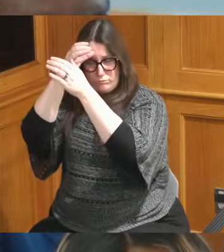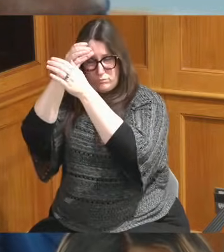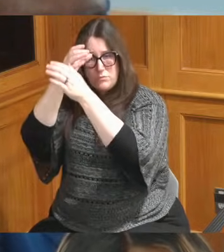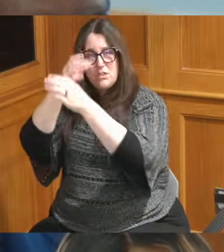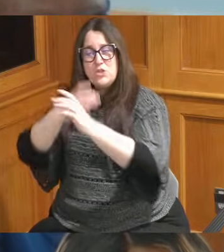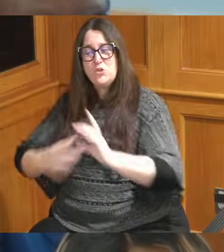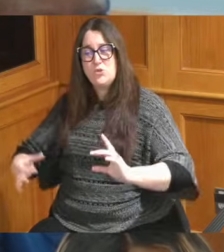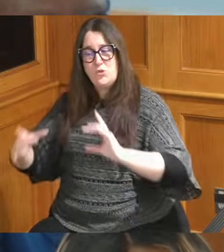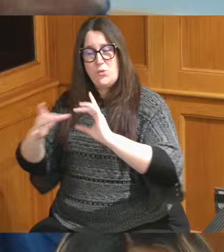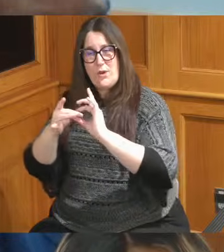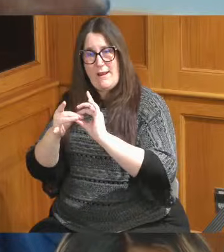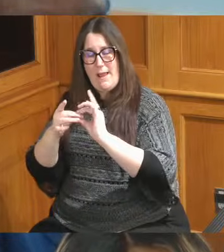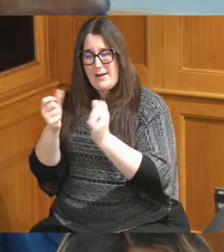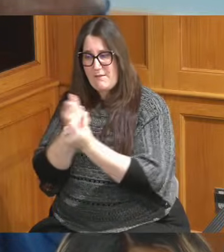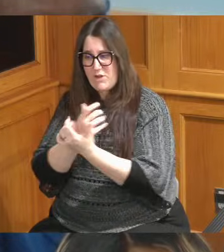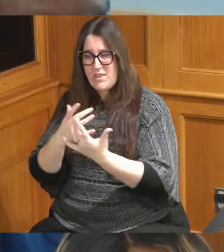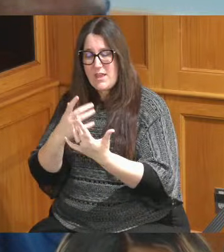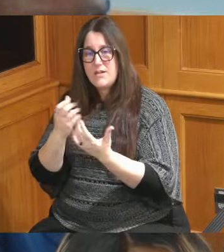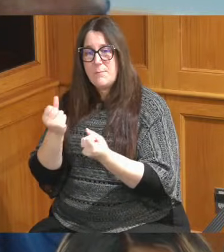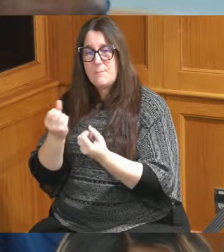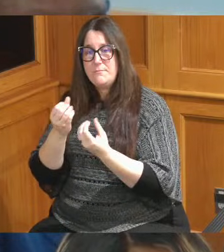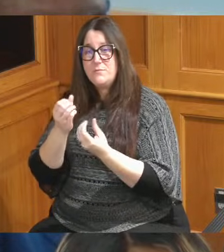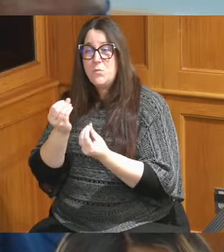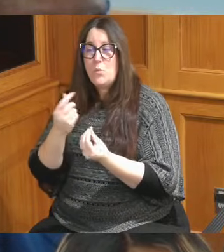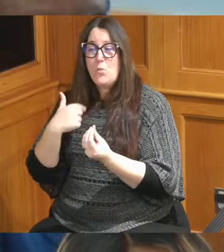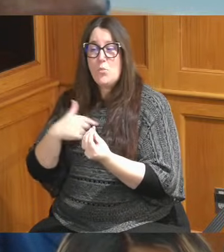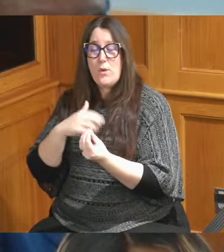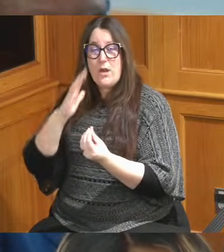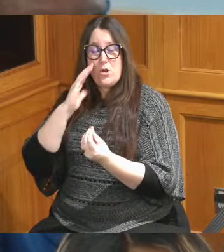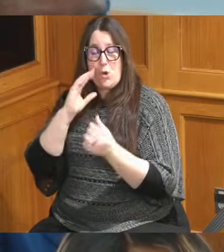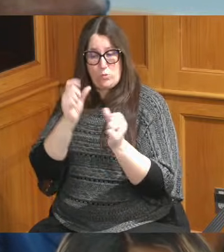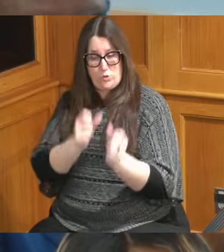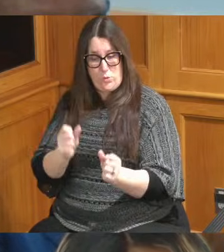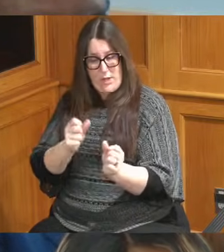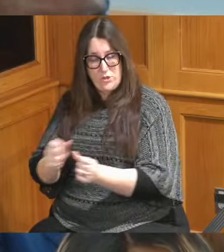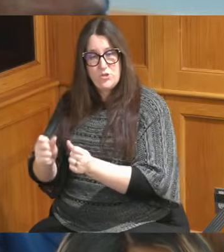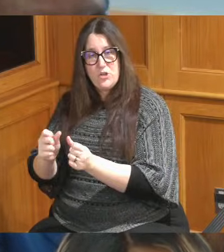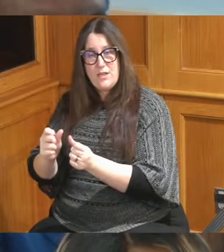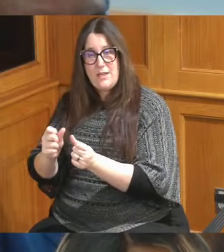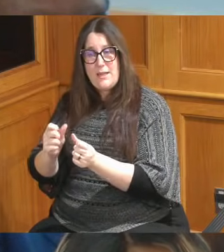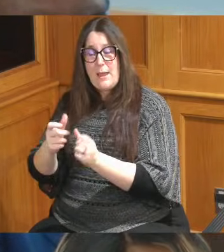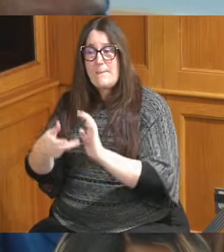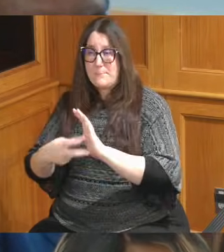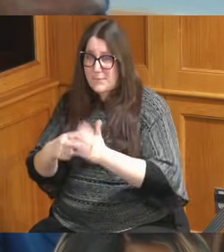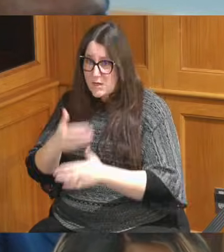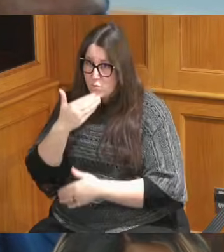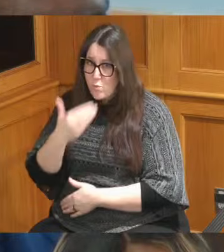dots for us to make sure that what we are doing is strategic well-intentioned and hitting the mark